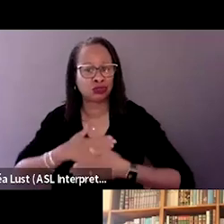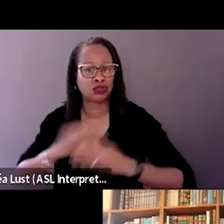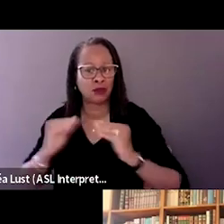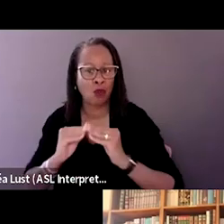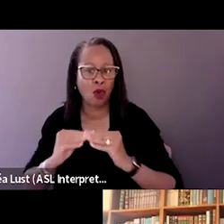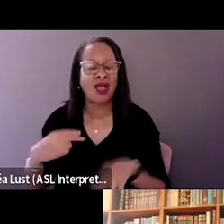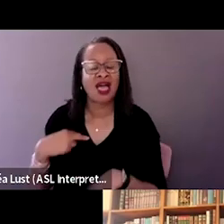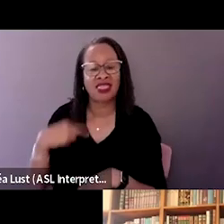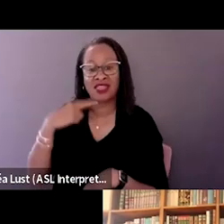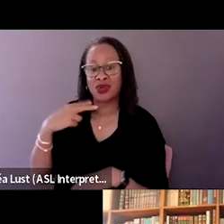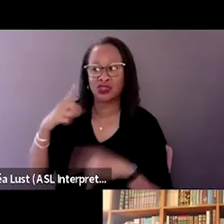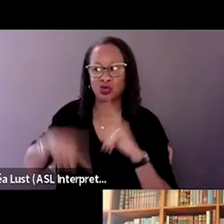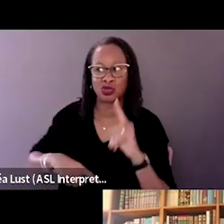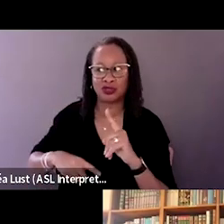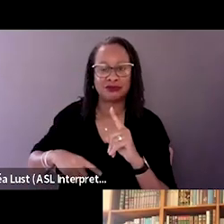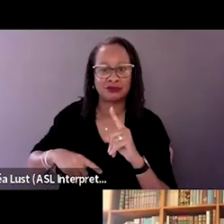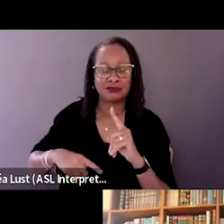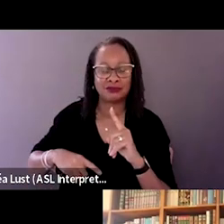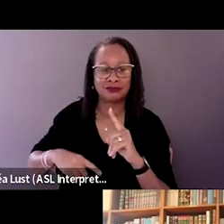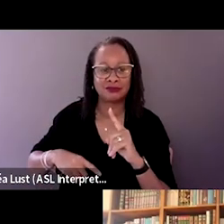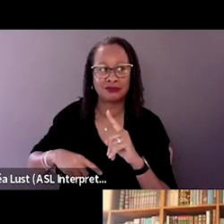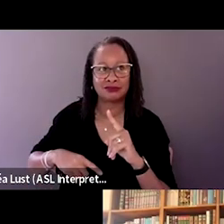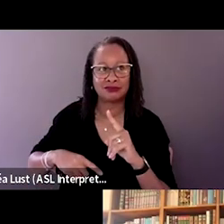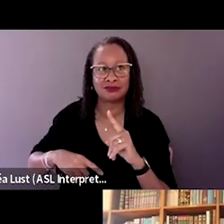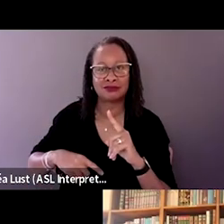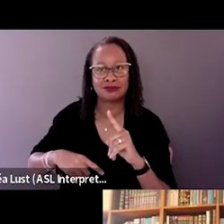that you couldn't when it was a broadcast film?